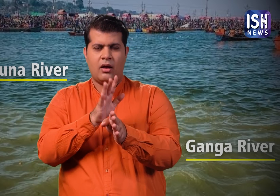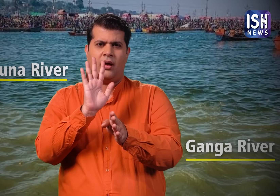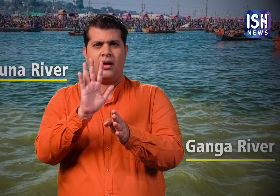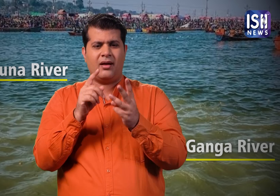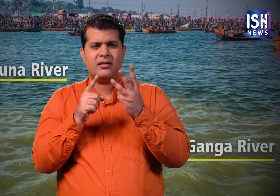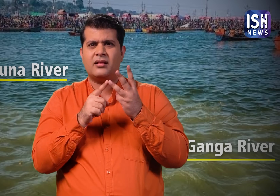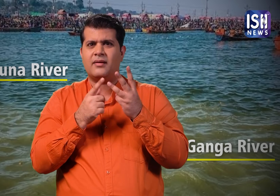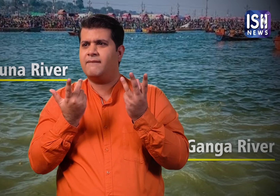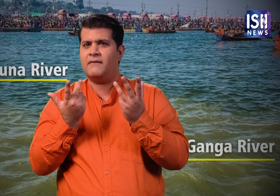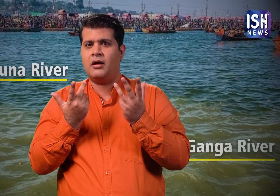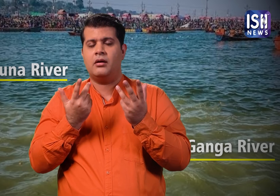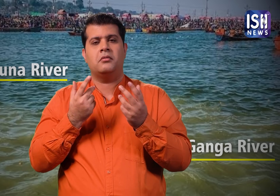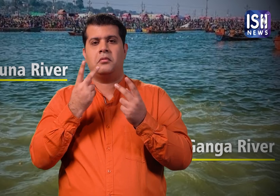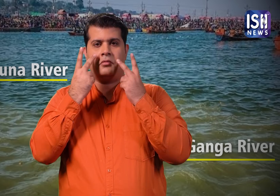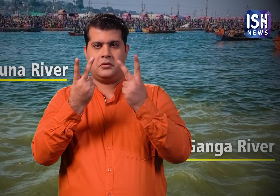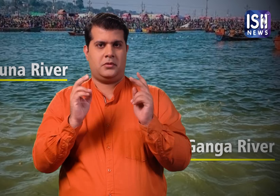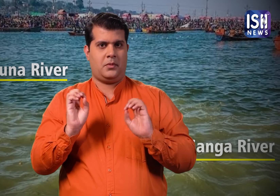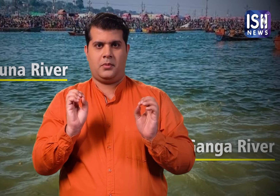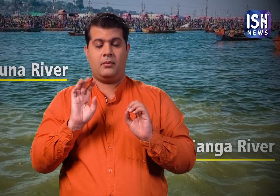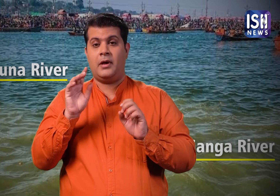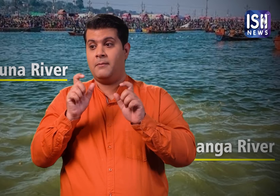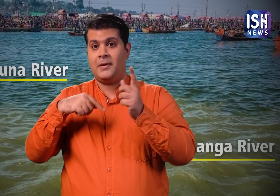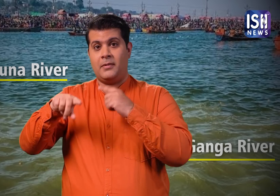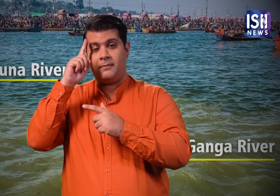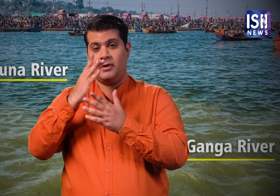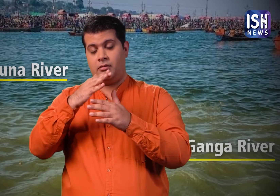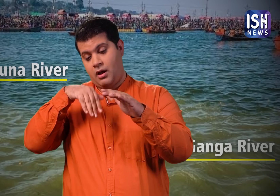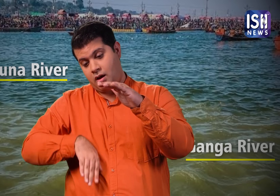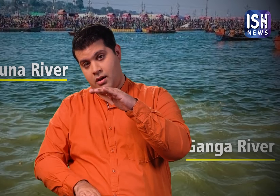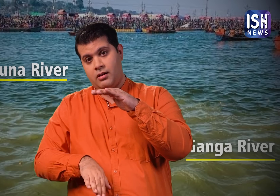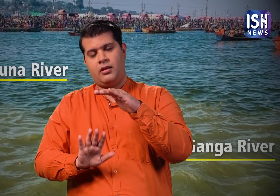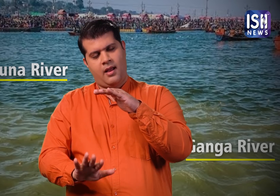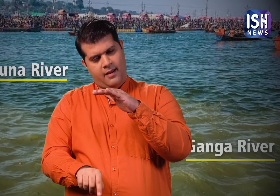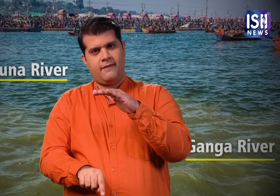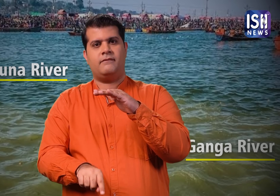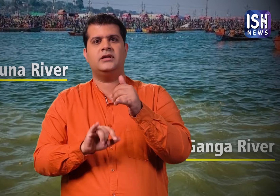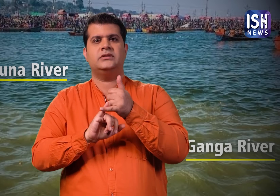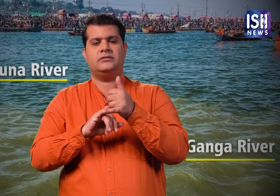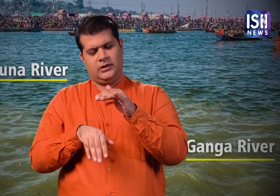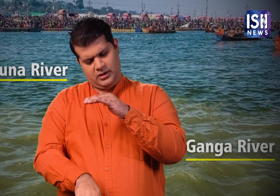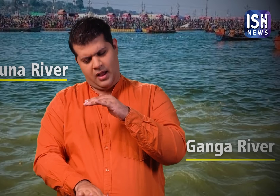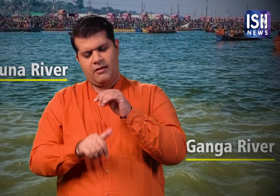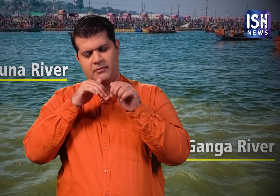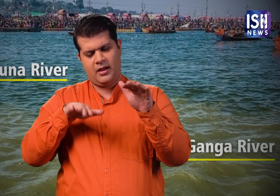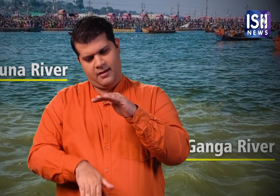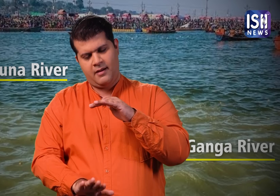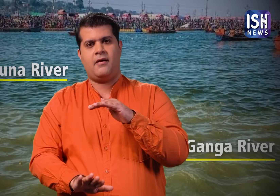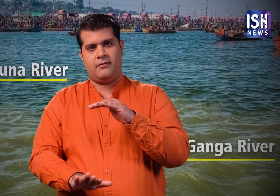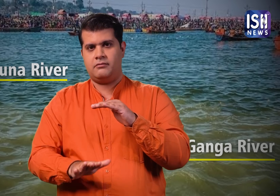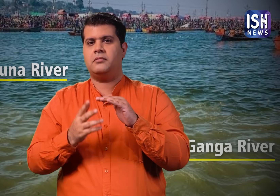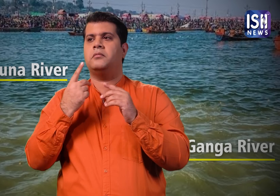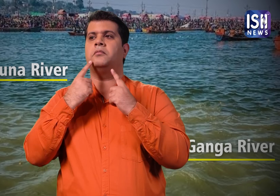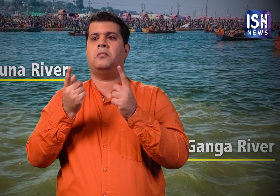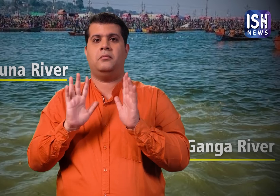What about the third river? Although the Saraswati River is not visible, it is believed to flow beneath the surface.